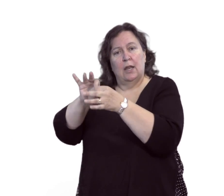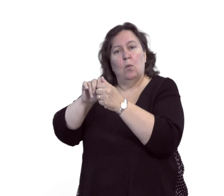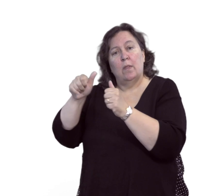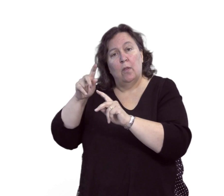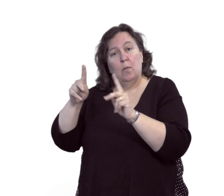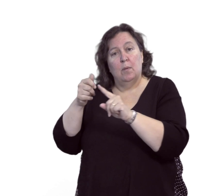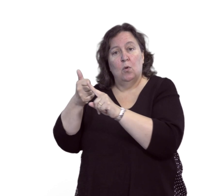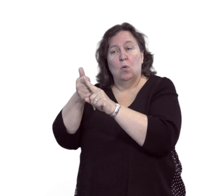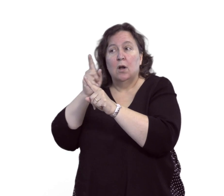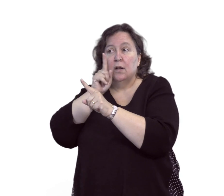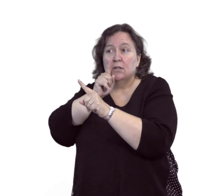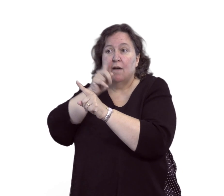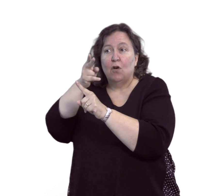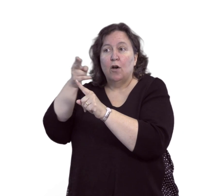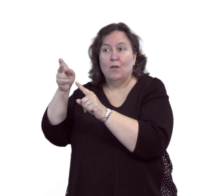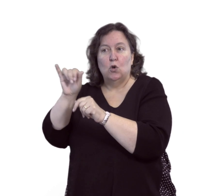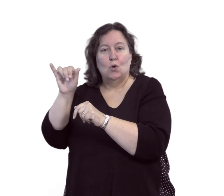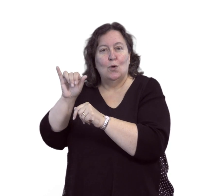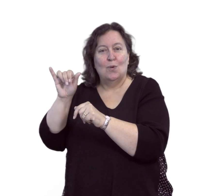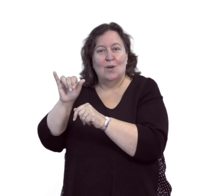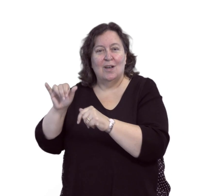other people who are also deaf or hard of hearing